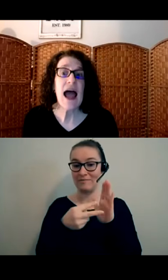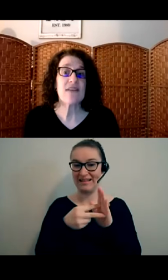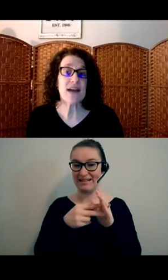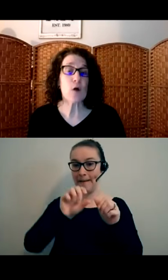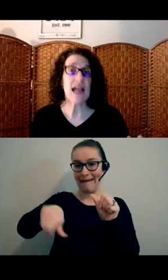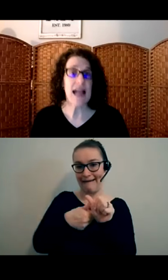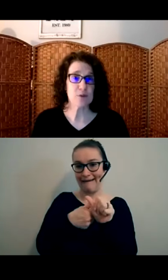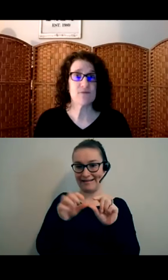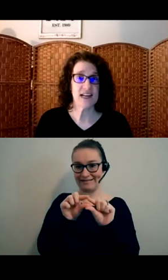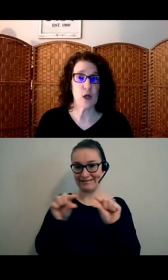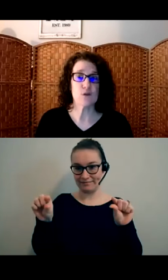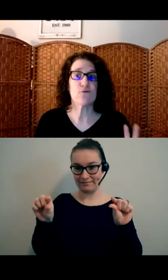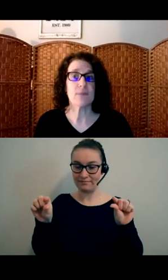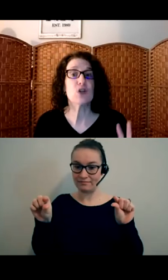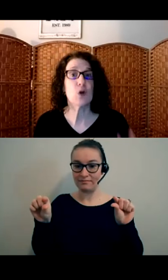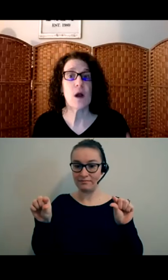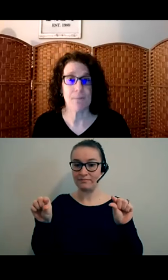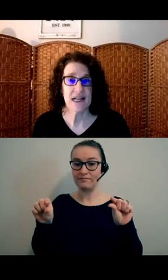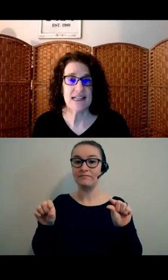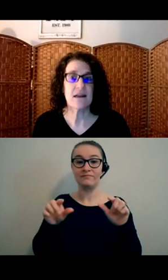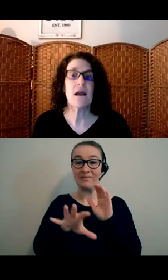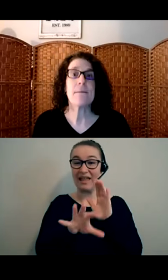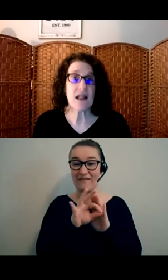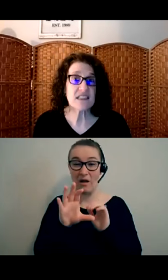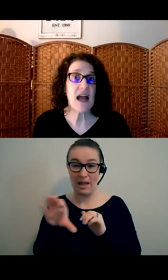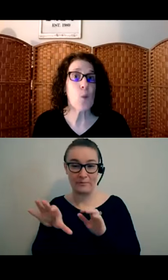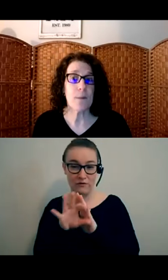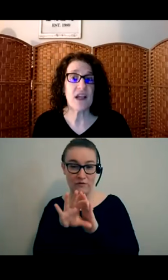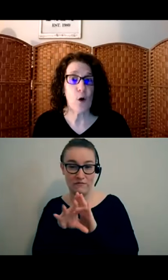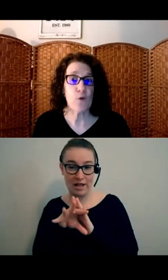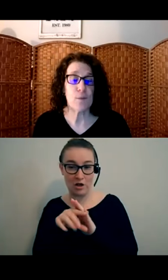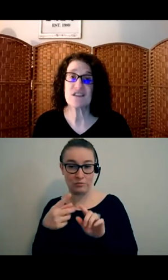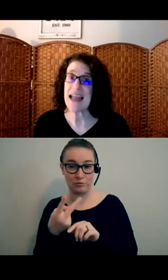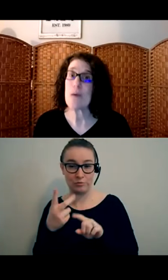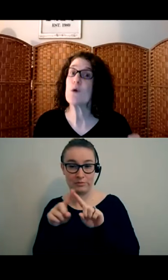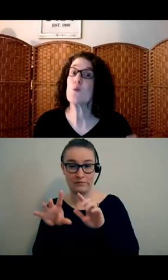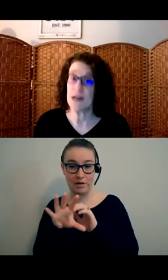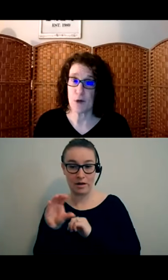I found captioned videos from two companies. Peloton won me over because they were readable.